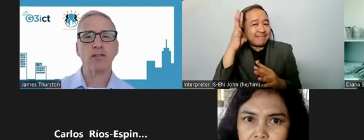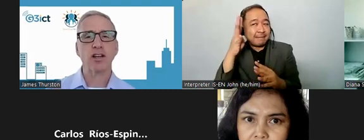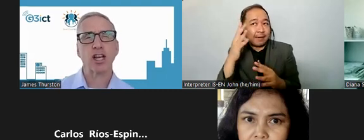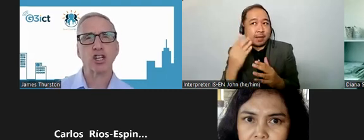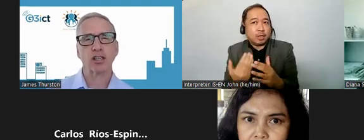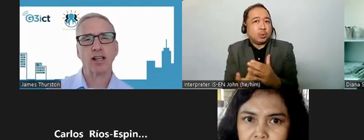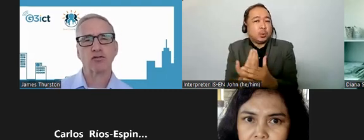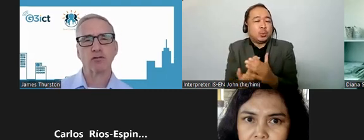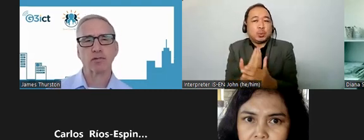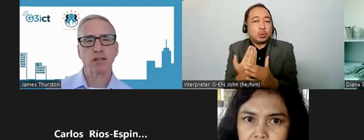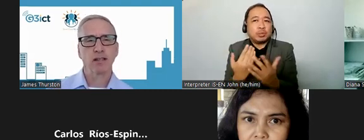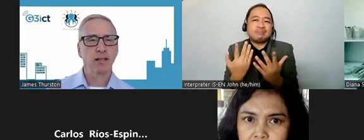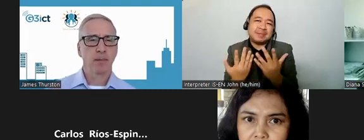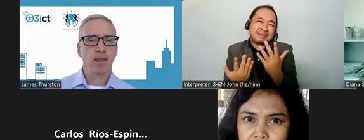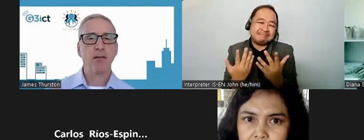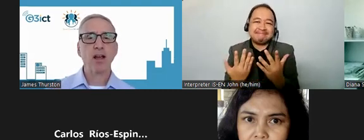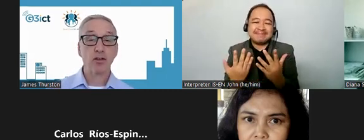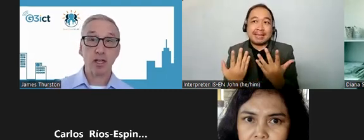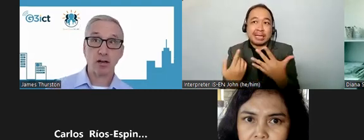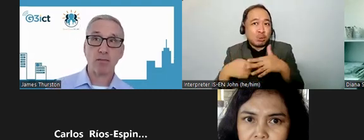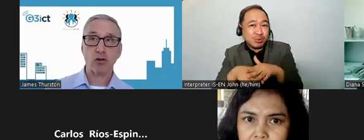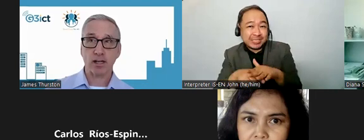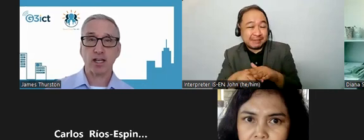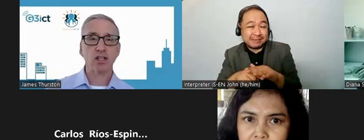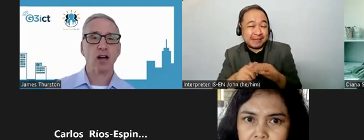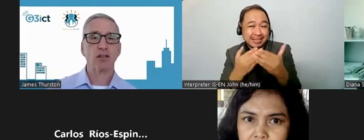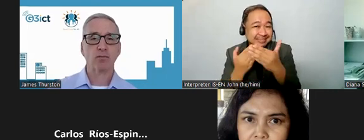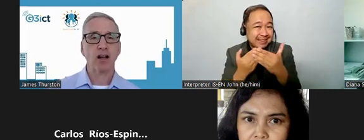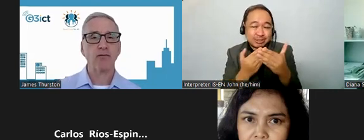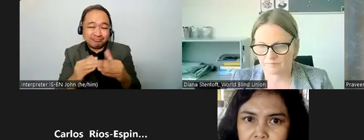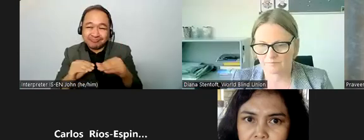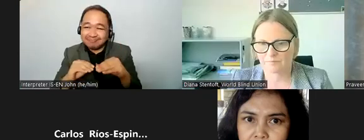education in classrooms every other year my organization our non-profit